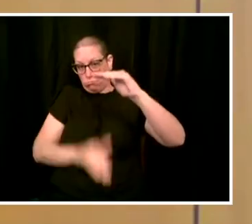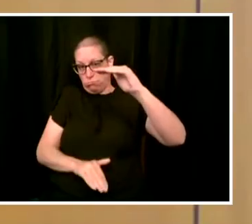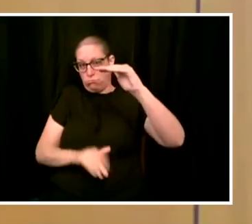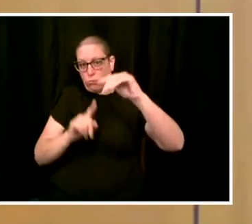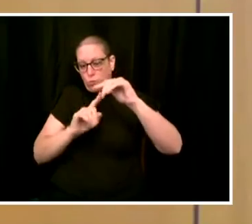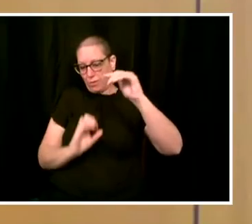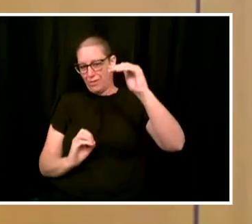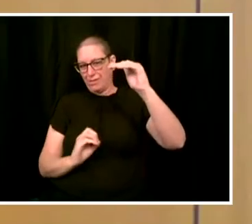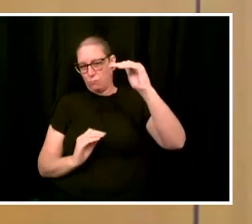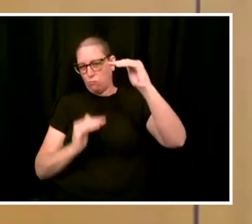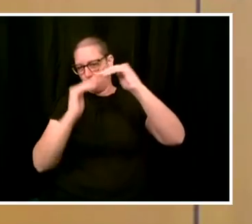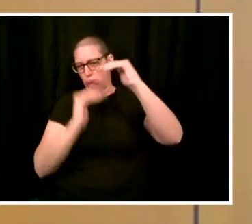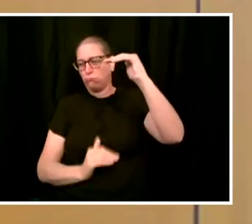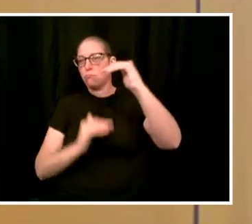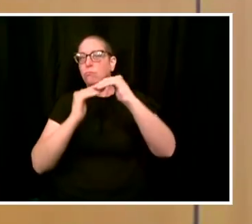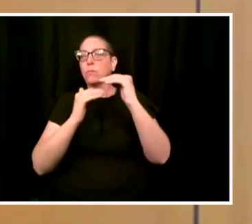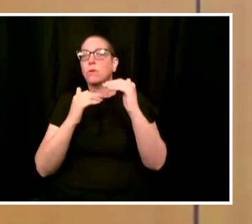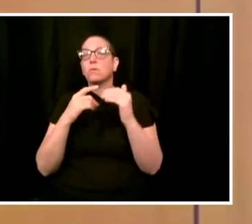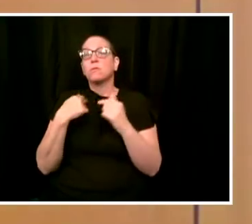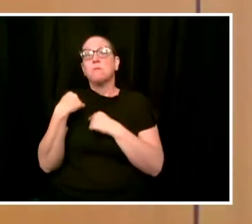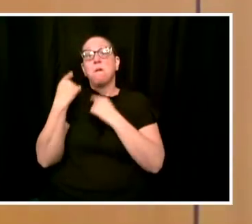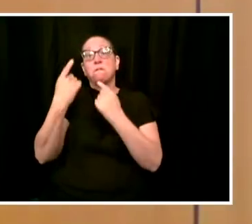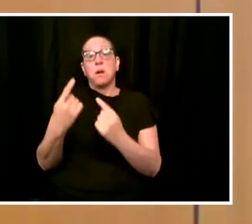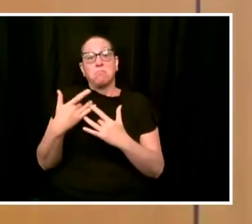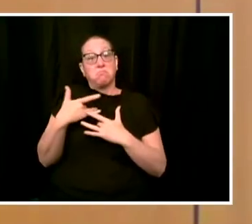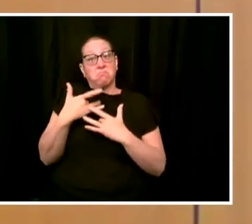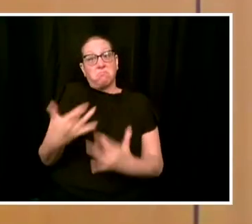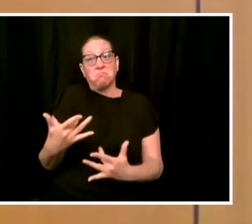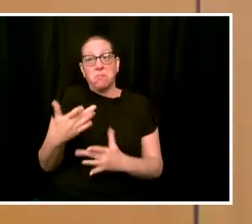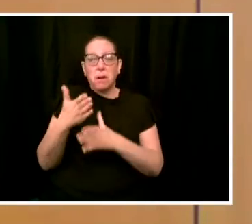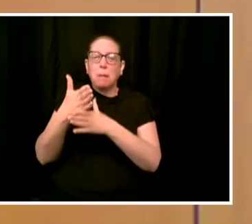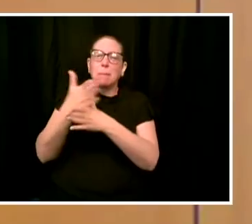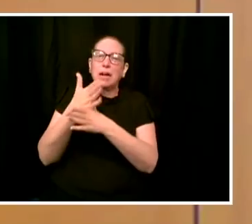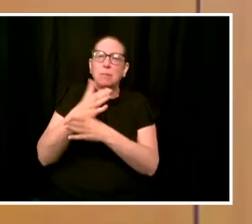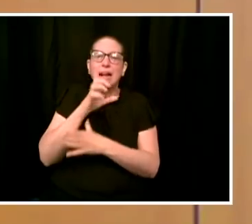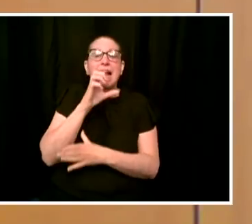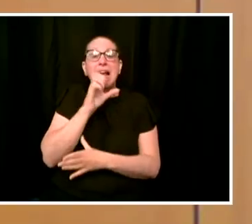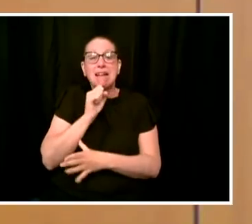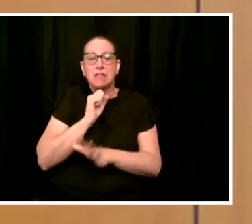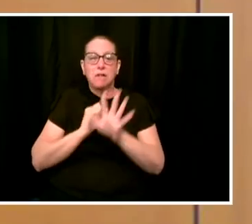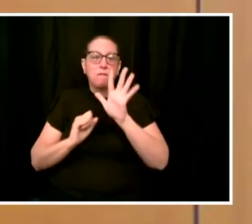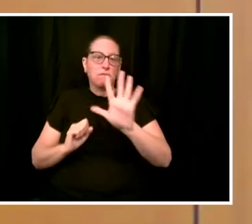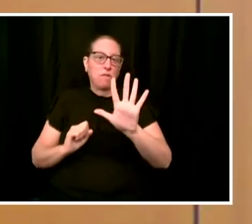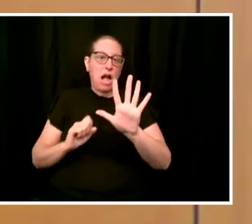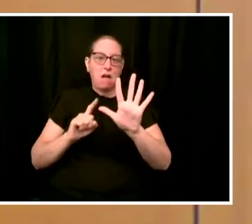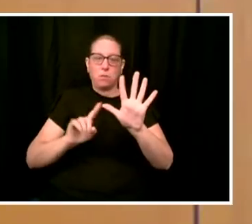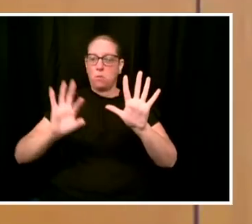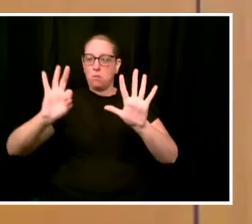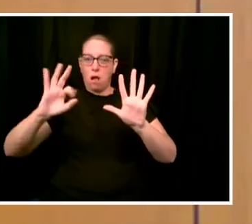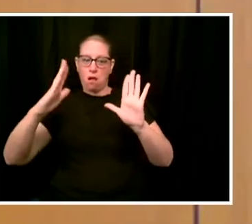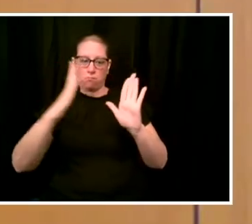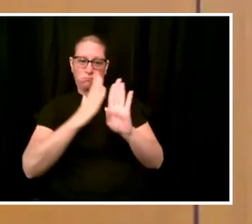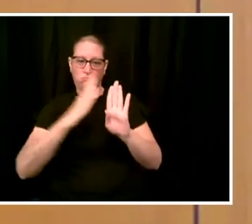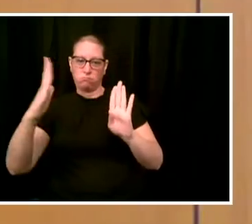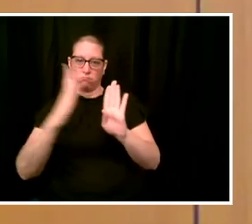FALLEN WITHIN THE 5 TO 9-YEAR-OLD RANGE. SO WE HAVE KIDS OUYNGER THAN THAT